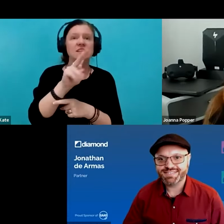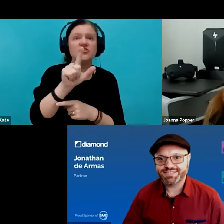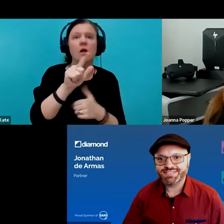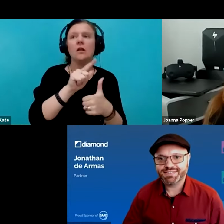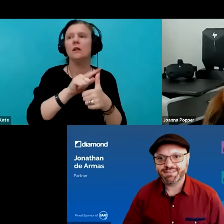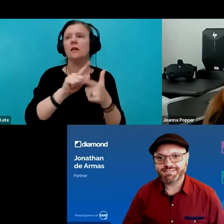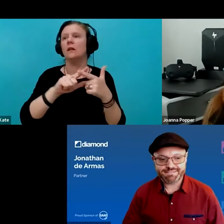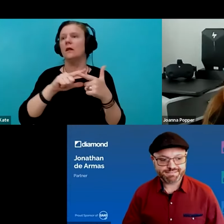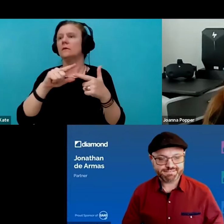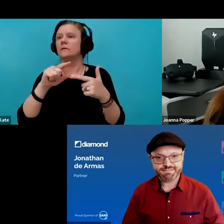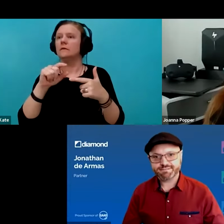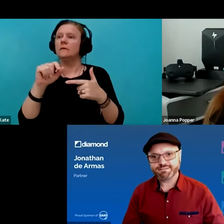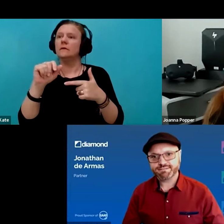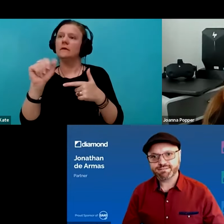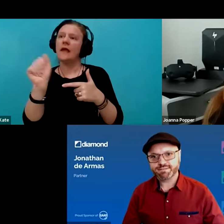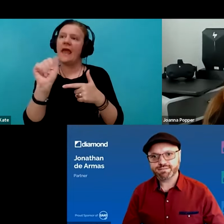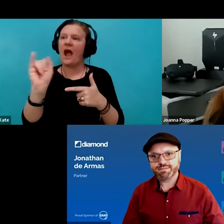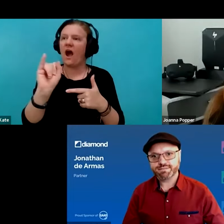artificial intelligence and all of these artificial things